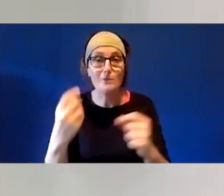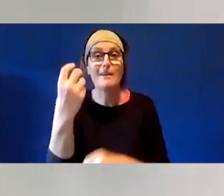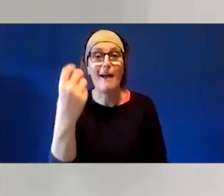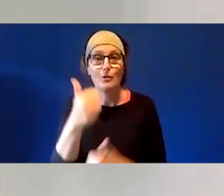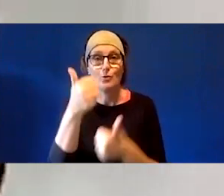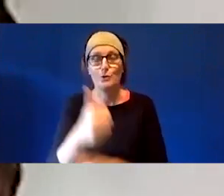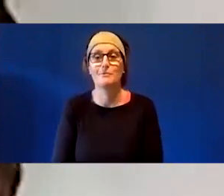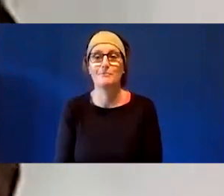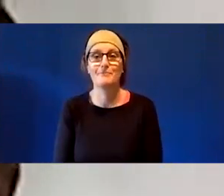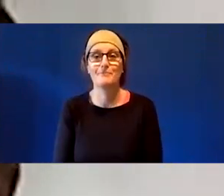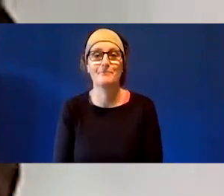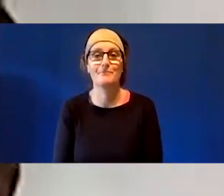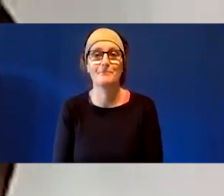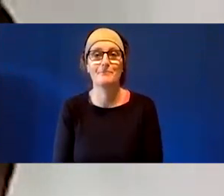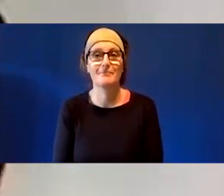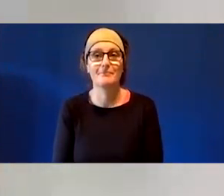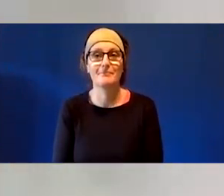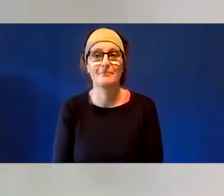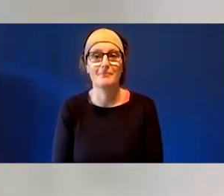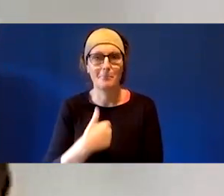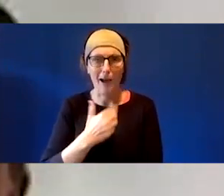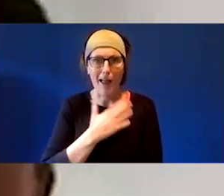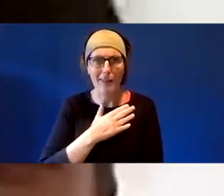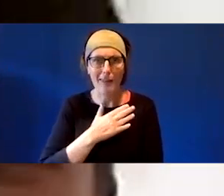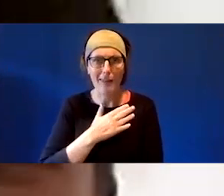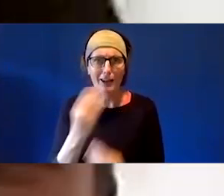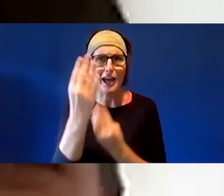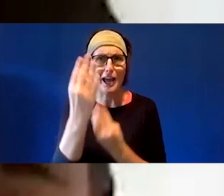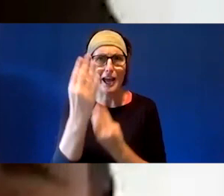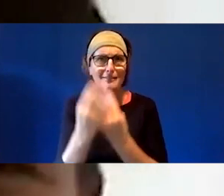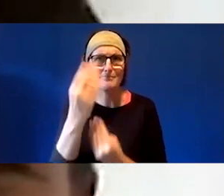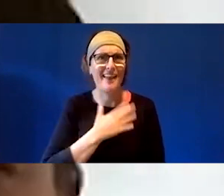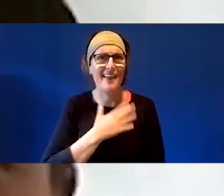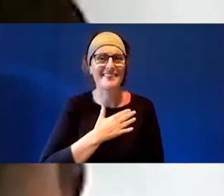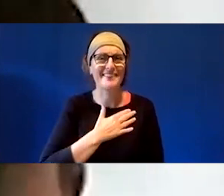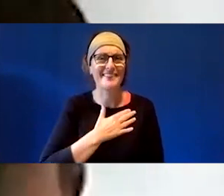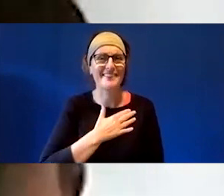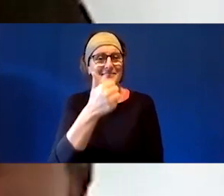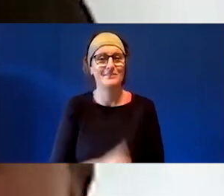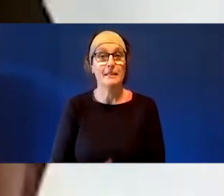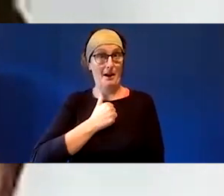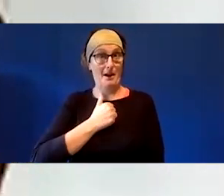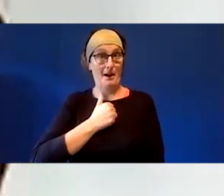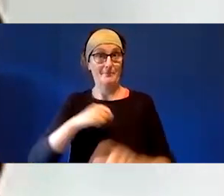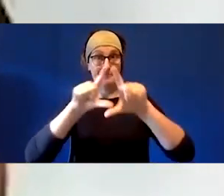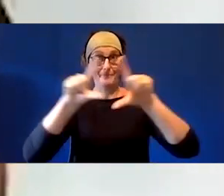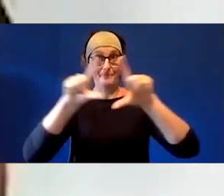Awesome! OK. So, I love this feature. How amazing is this?! OK. Here is mine. Have a lock at your wallet.